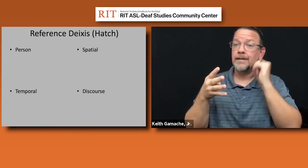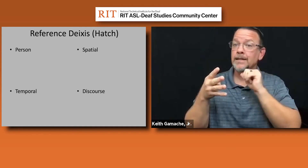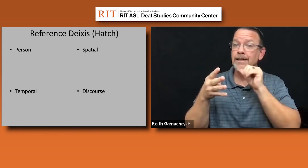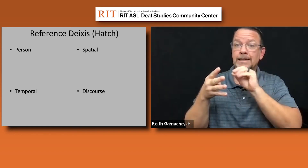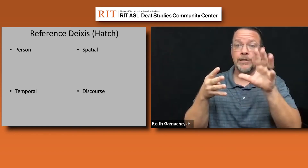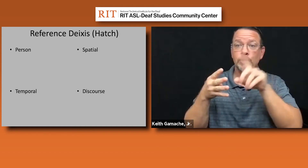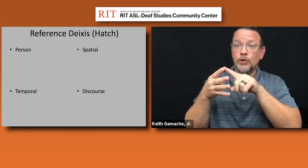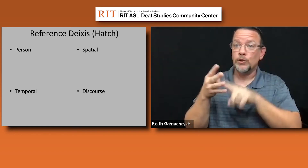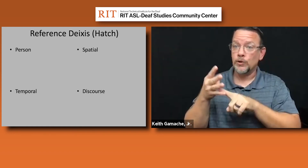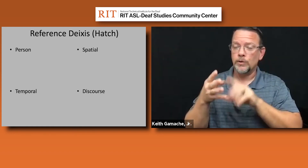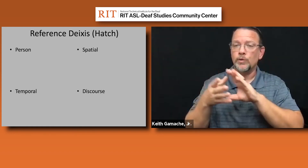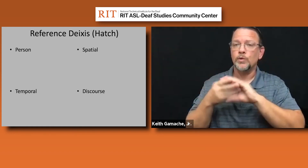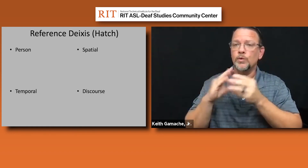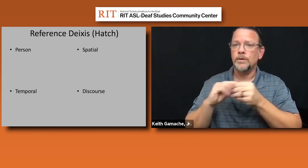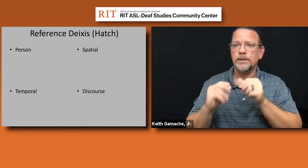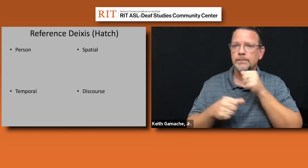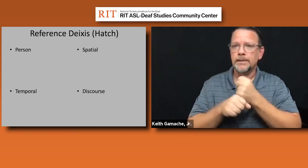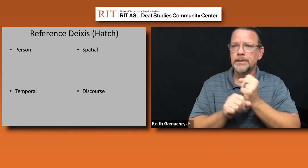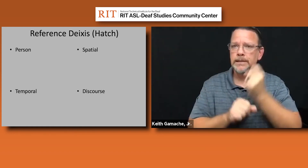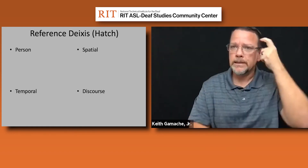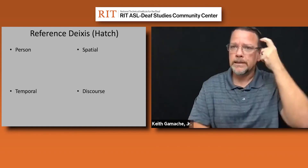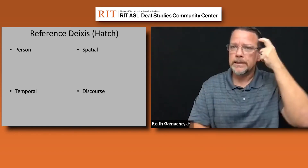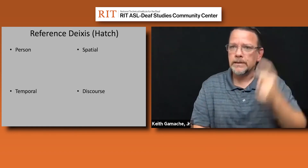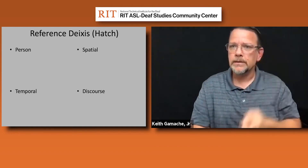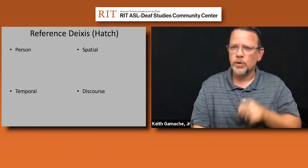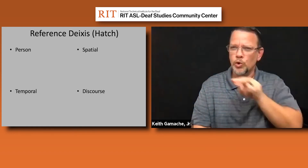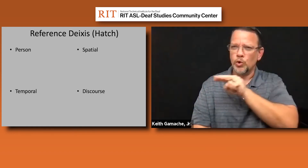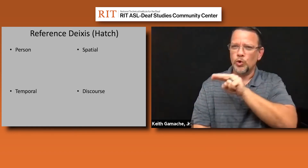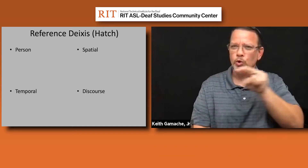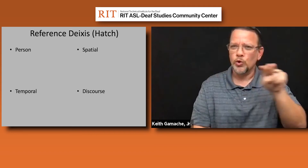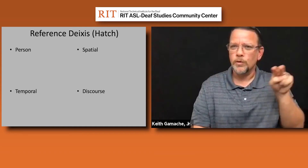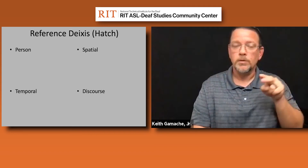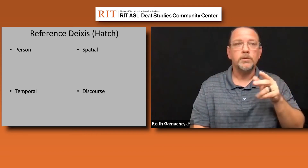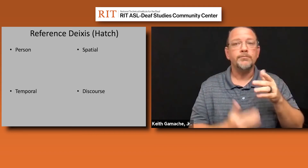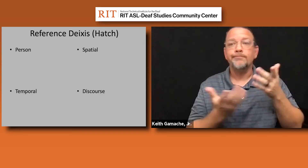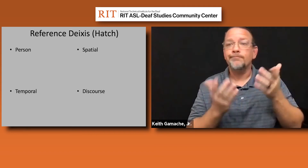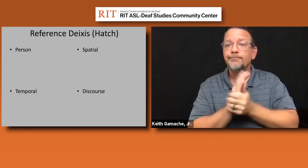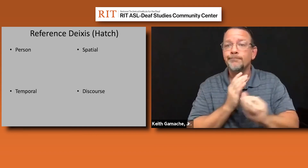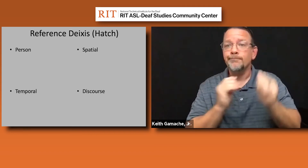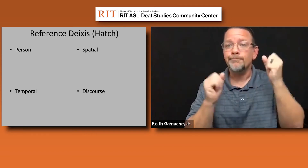and if these 4 elements are present, the story is clear and makes a lot of sense and if they're not